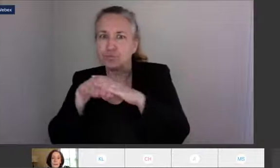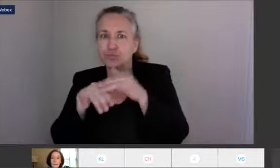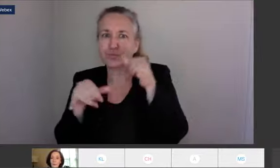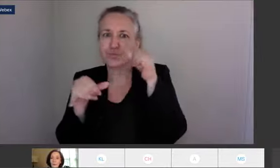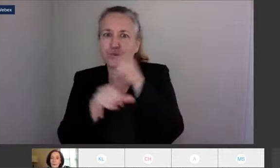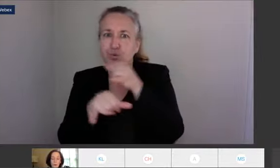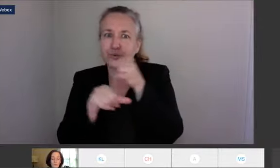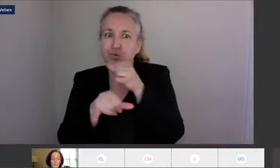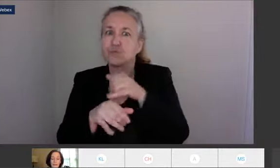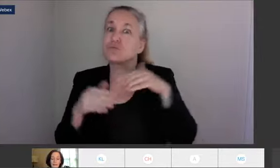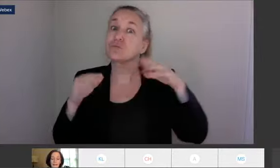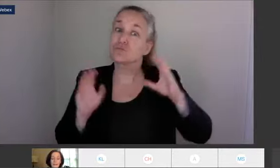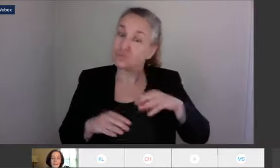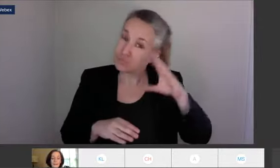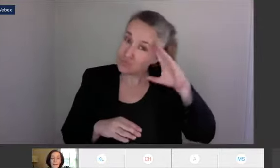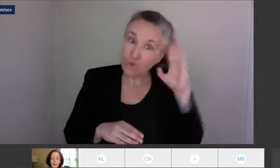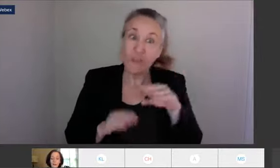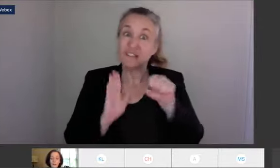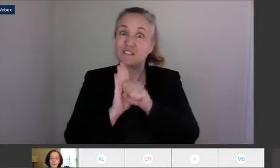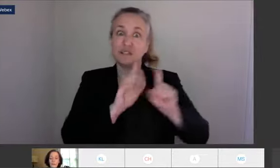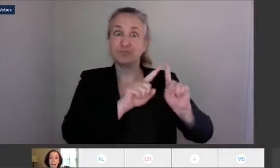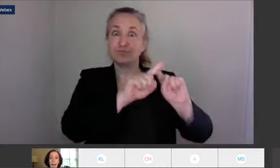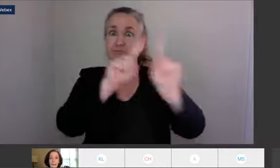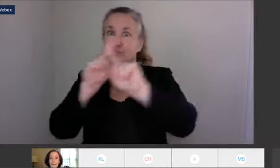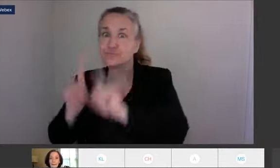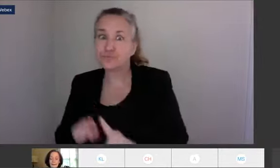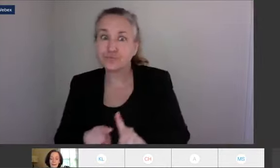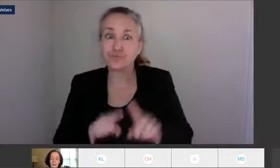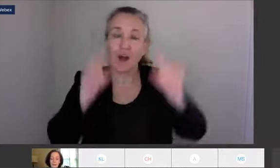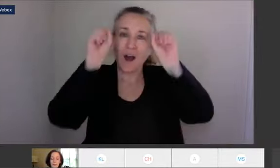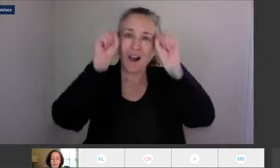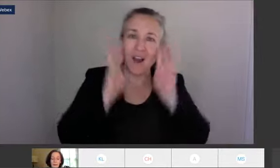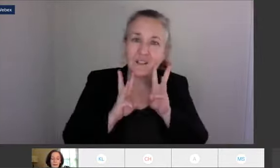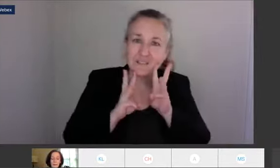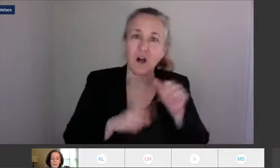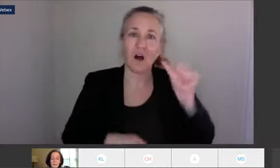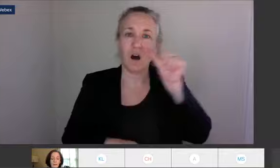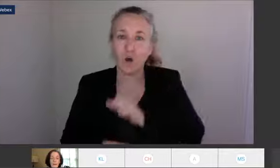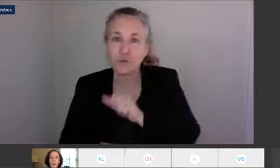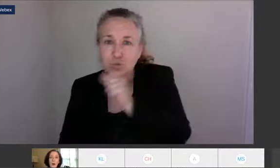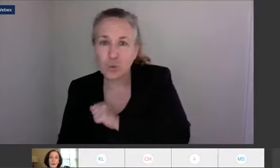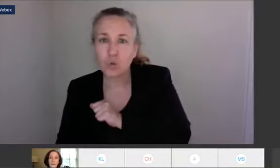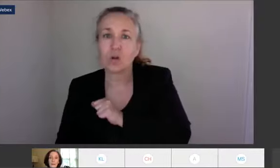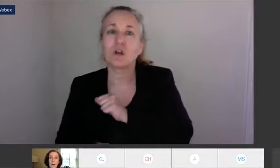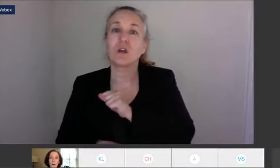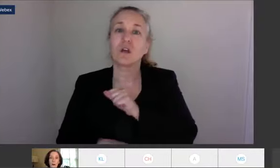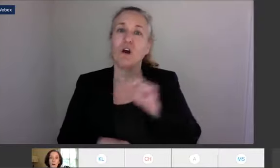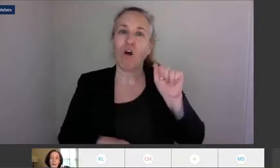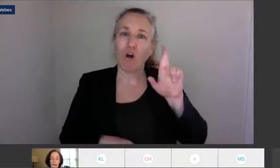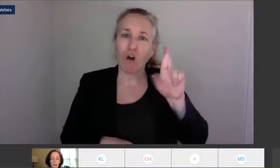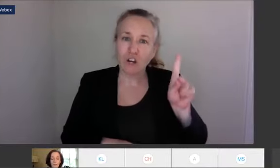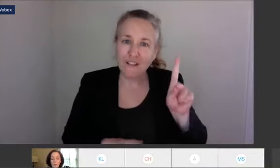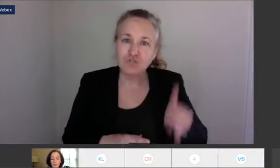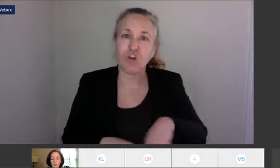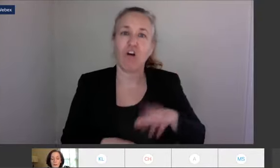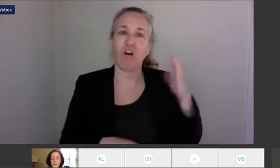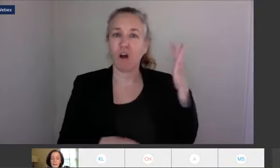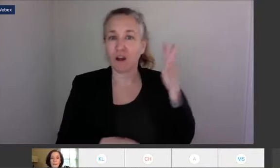diverse group of states it includes Alaska Arizona Arkansas California